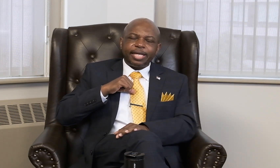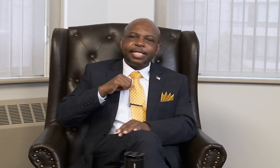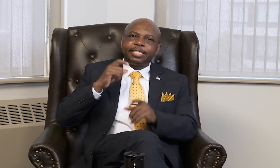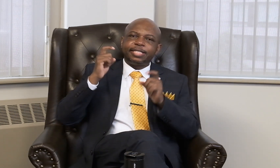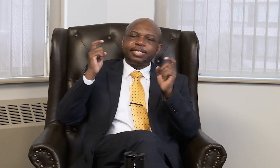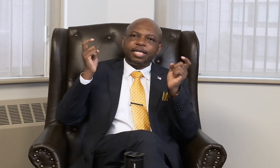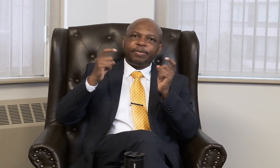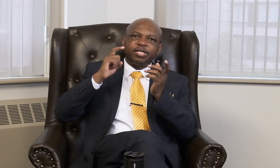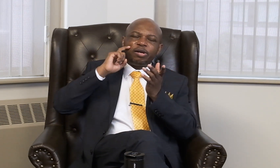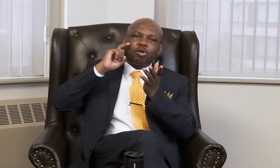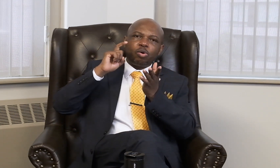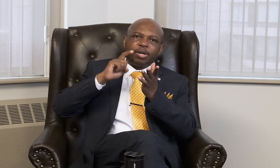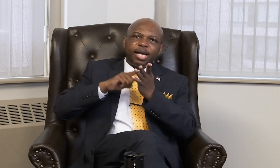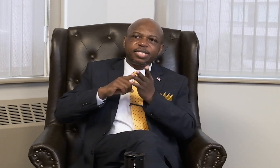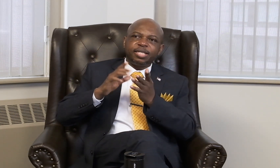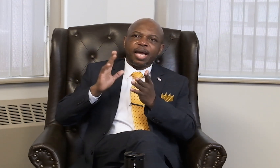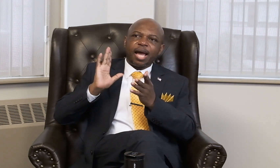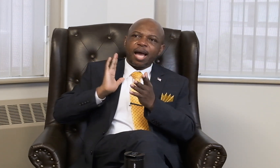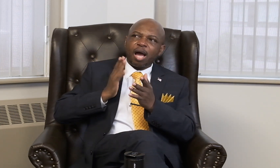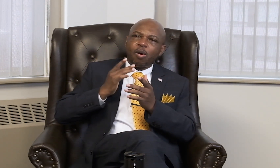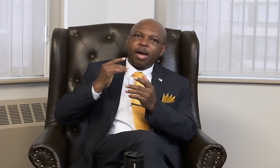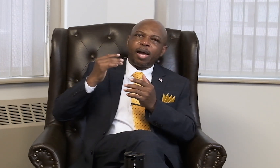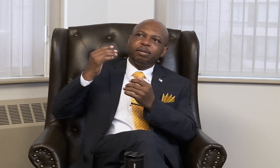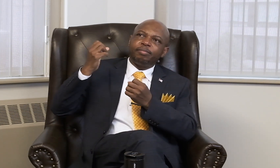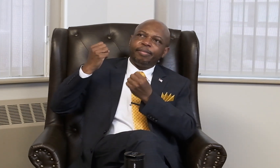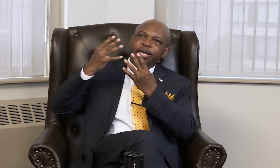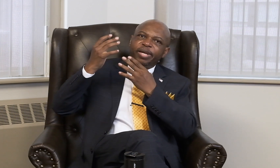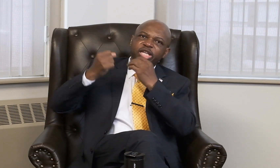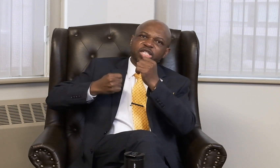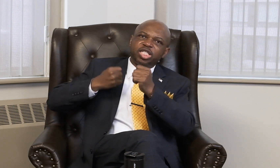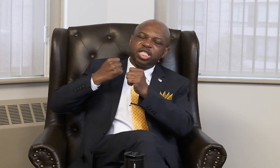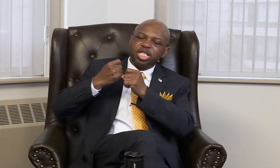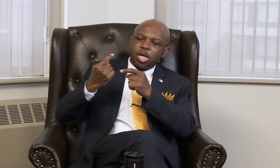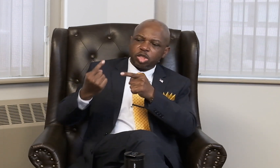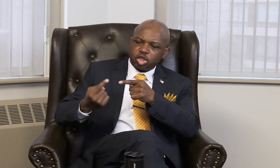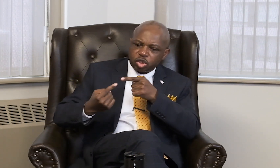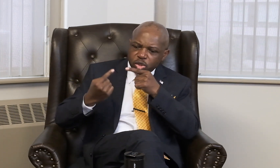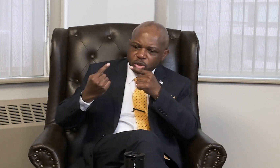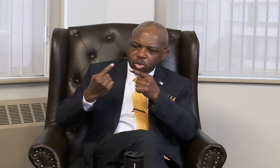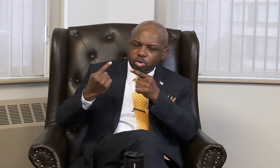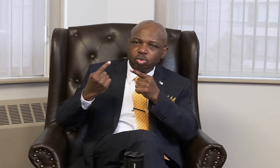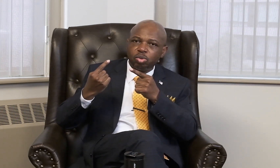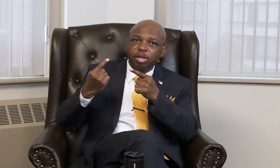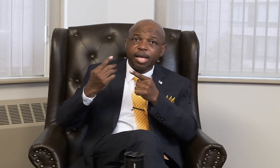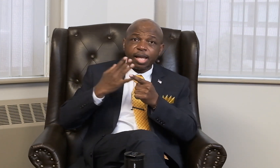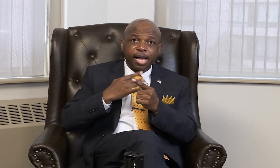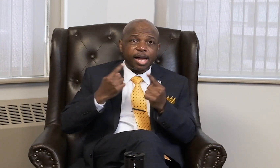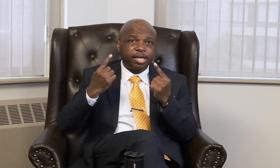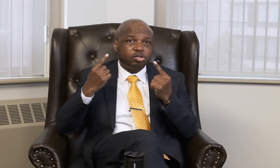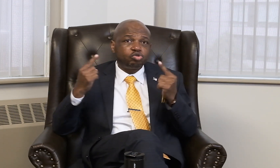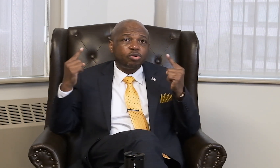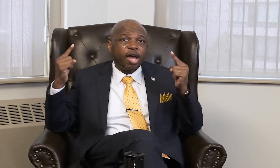to the Disability Pride Month, and how the many years of struggles and striving has made